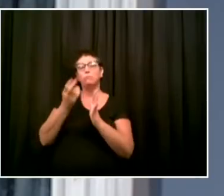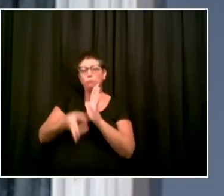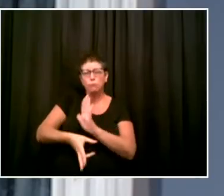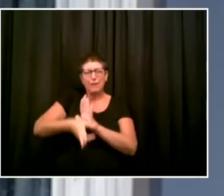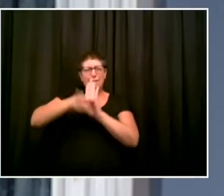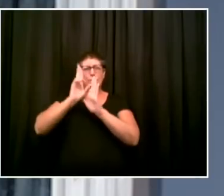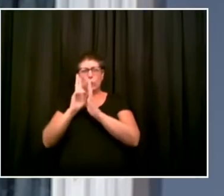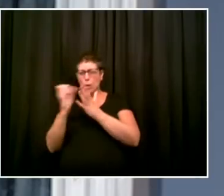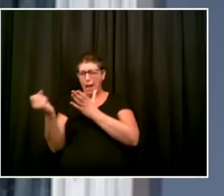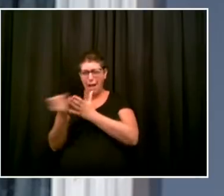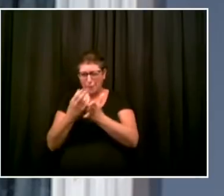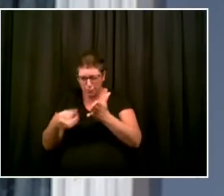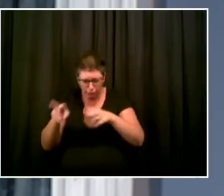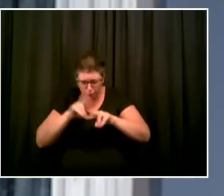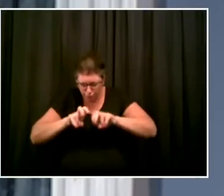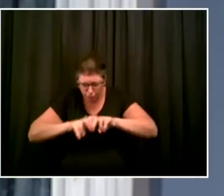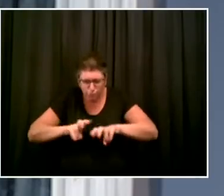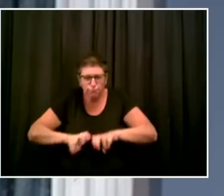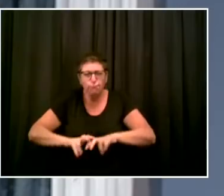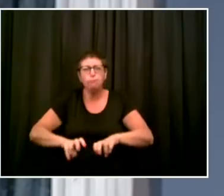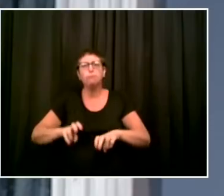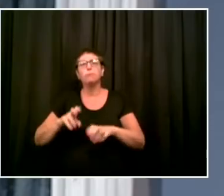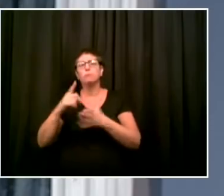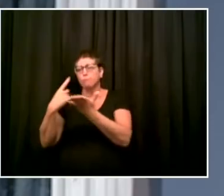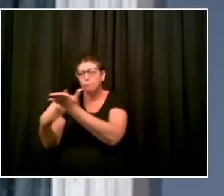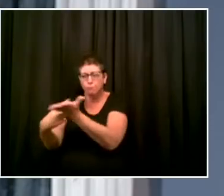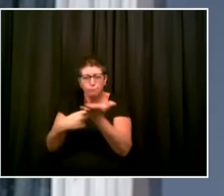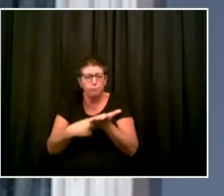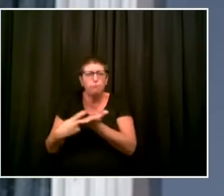I WOULDN'T WANT TO FALL ON THAT. I THIK NWE HE AV TAKEN INTO CONSIDERATION